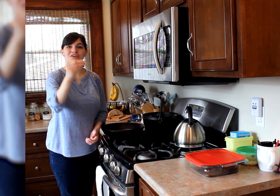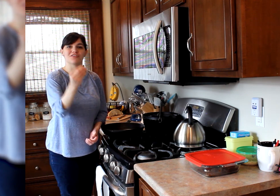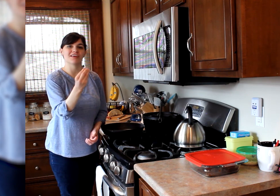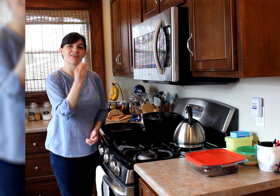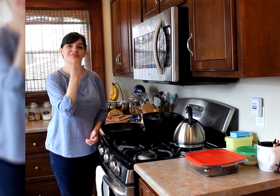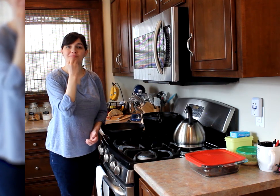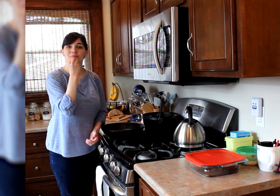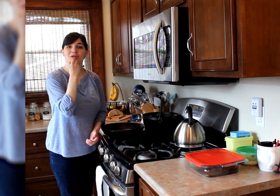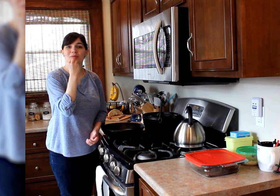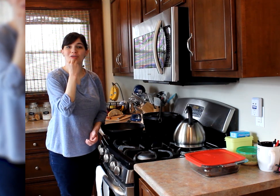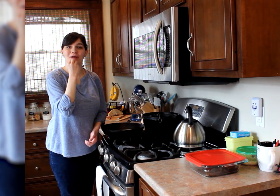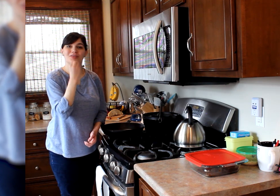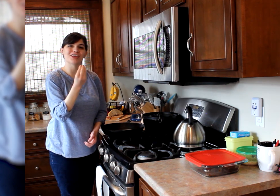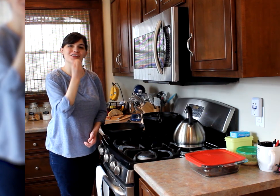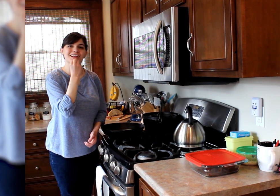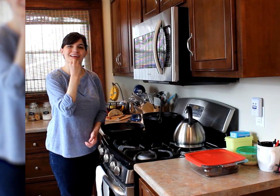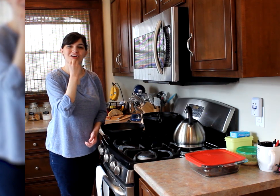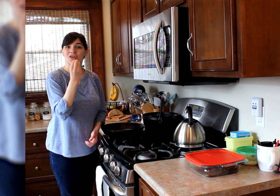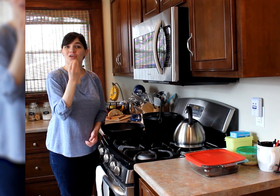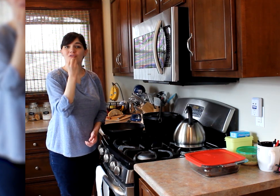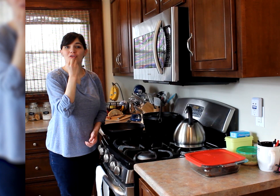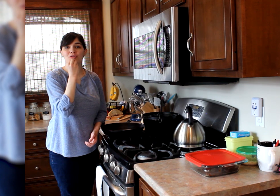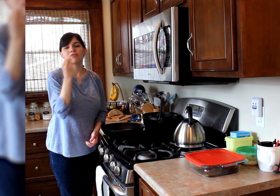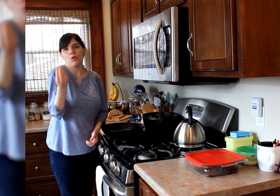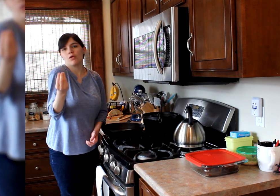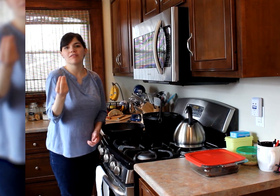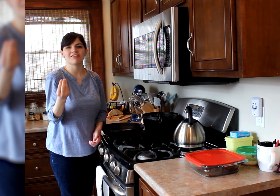fingers together and put it by your mouth like you're eating: food, or the